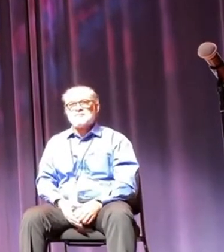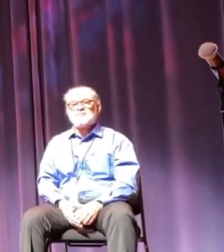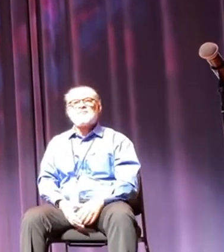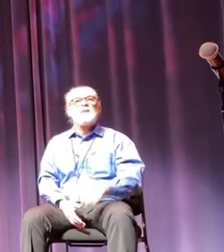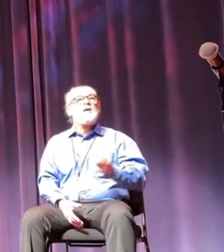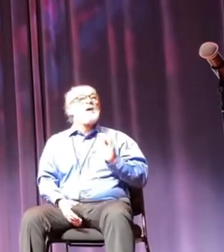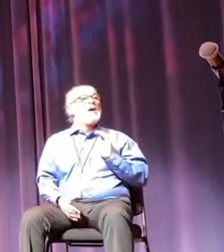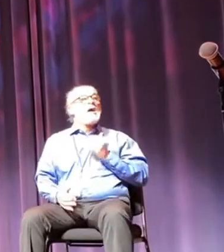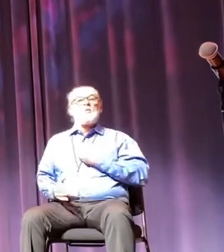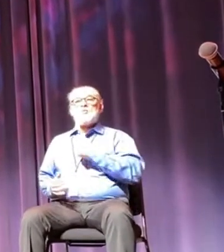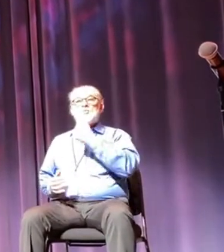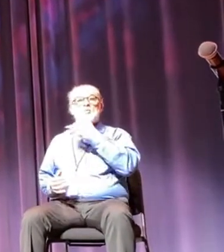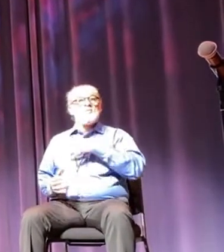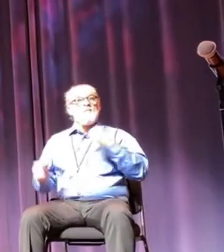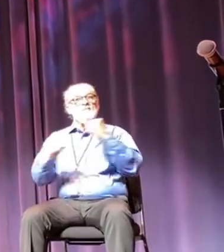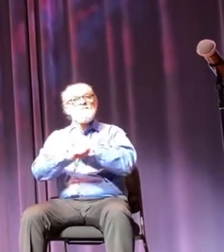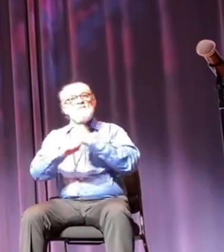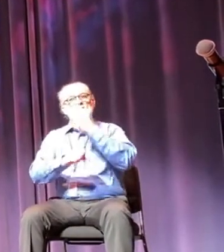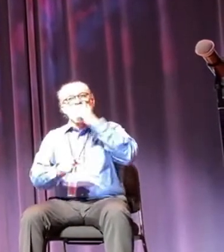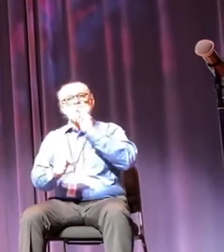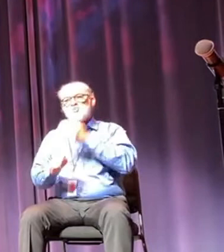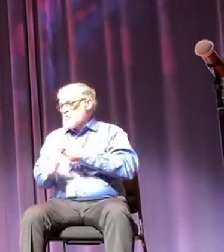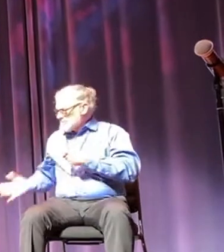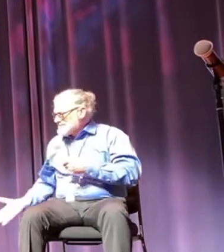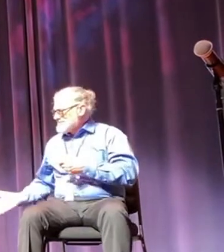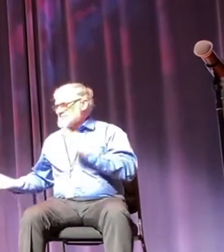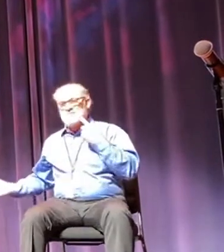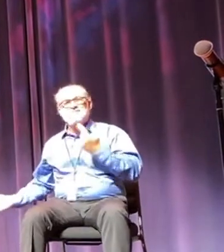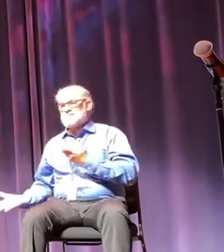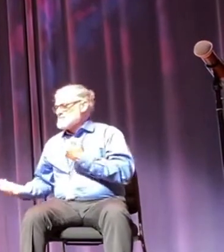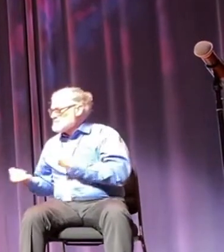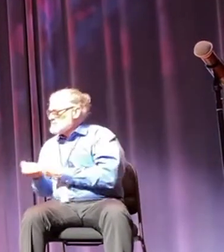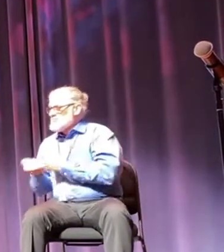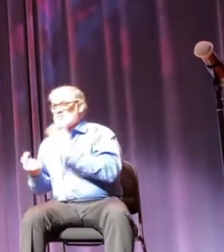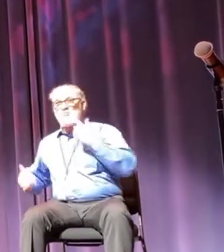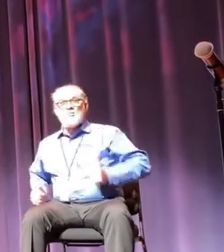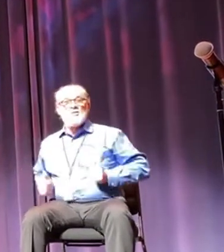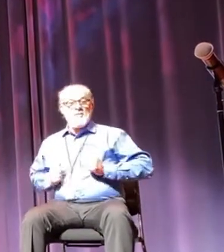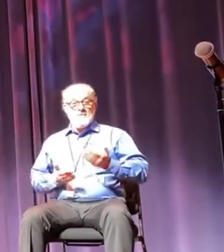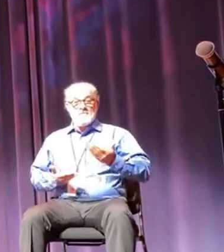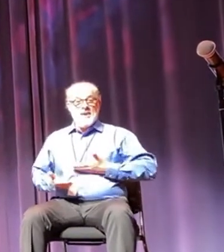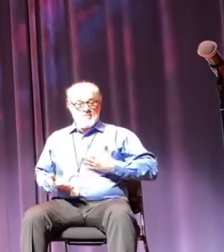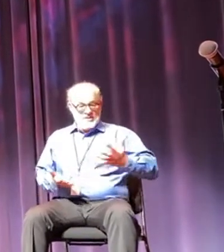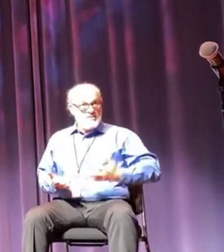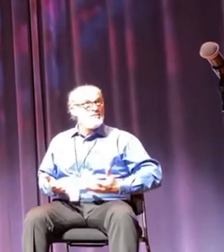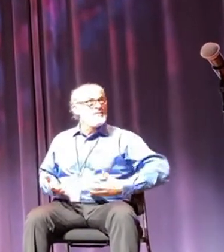Our women fought for daughters to live. When babies were snatched from birthing beds